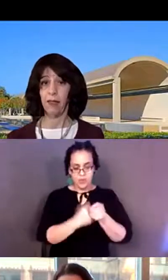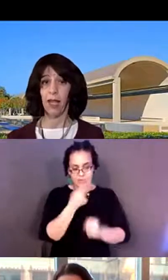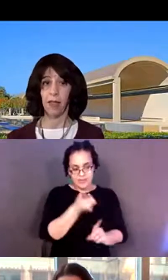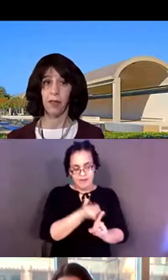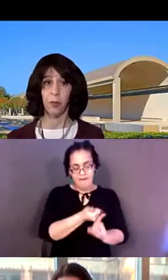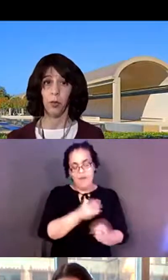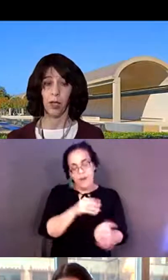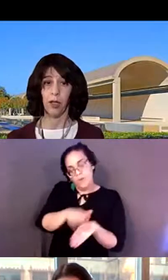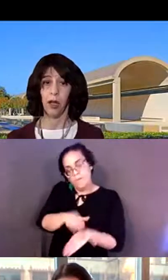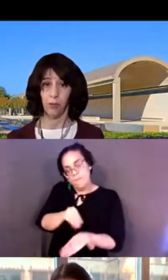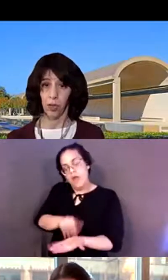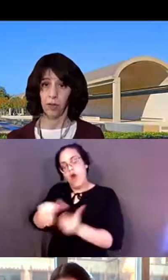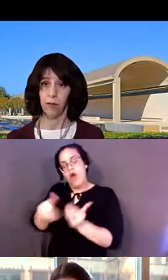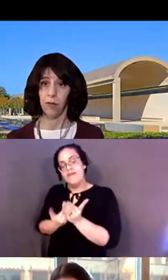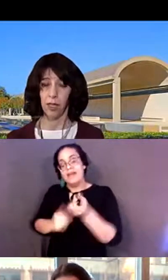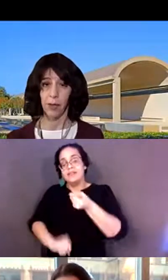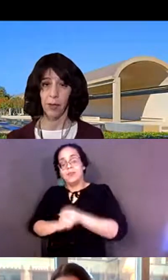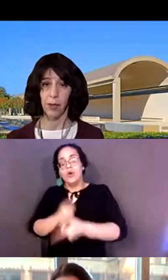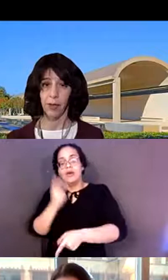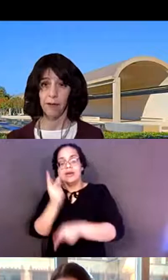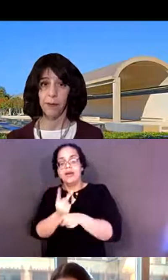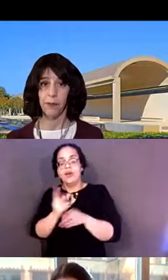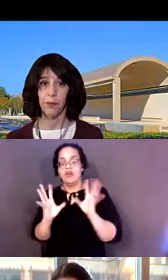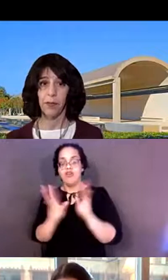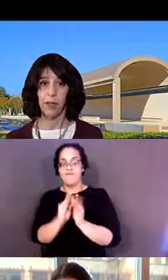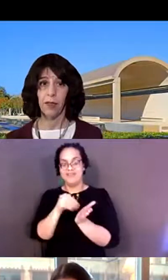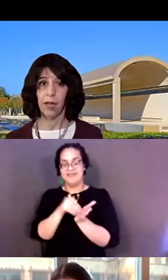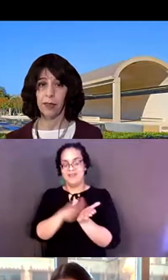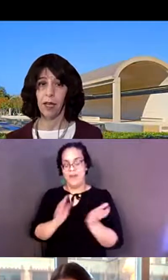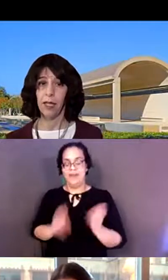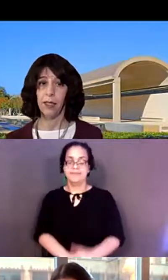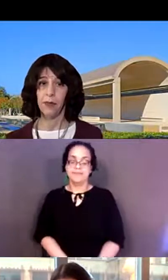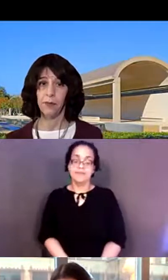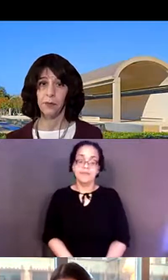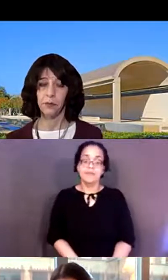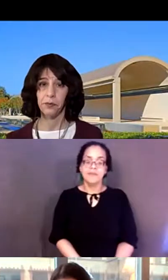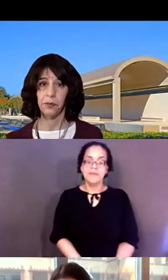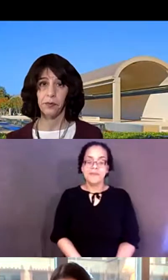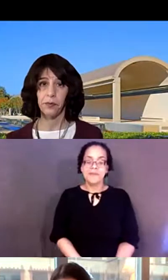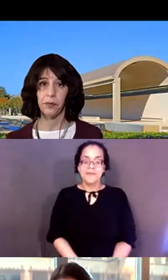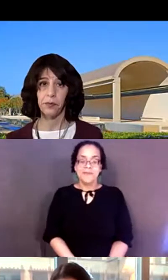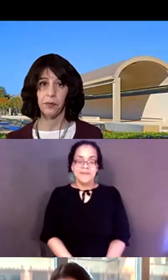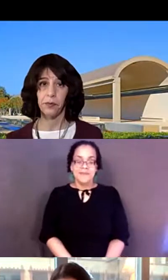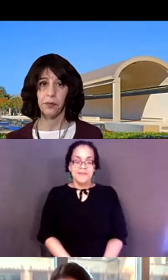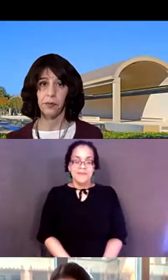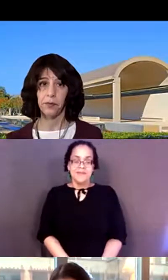that support care conference document. Next slide.